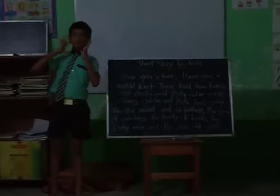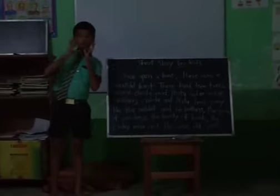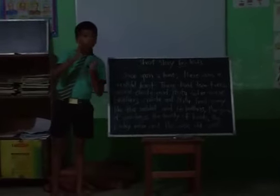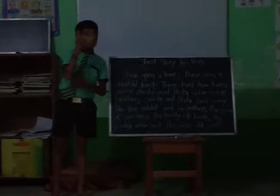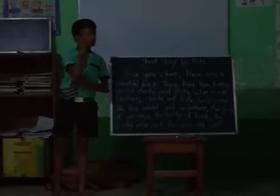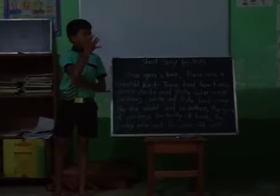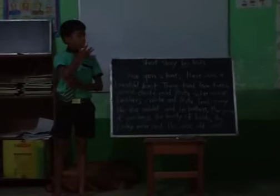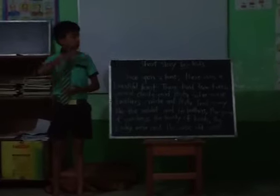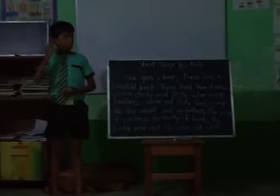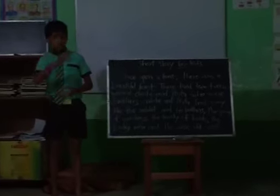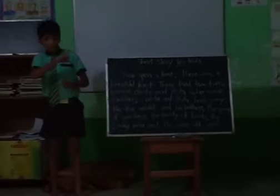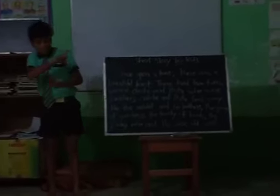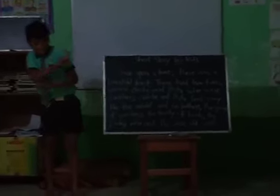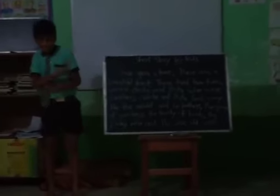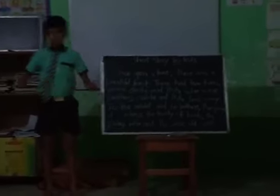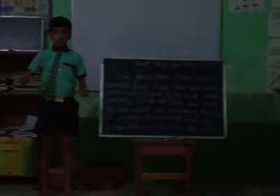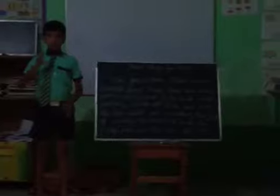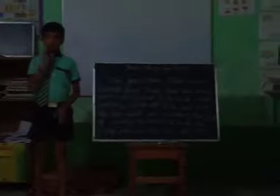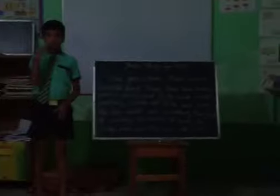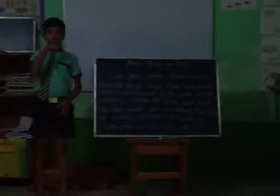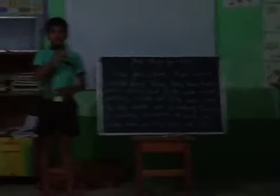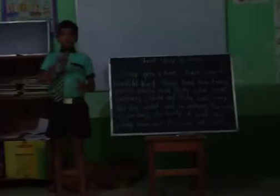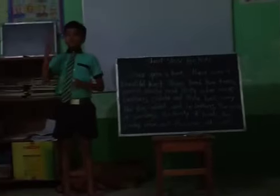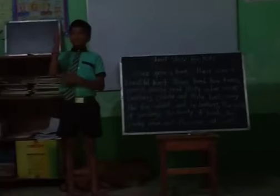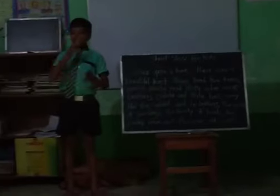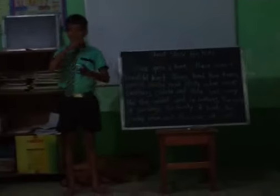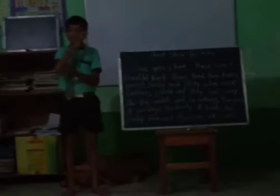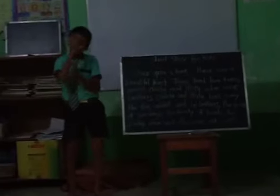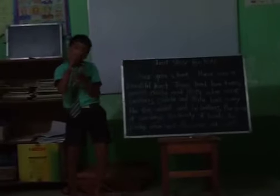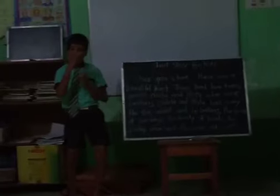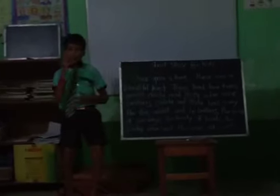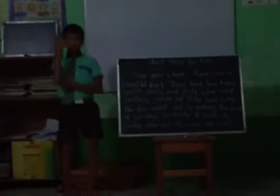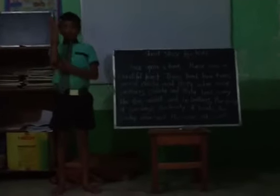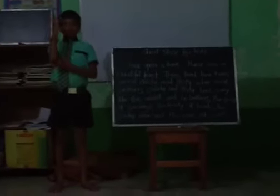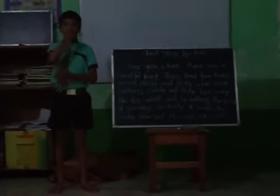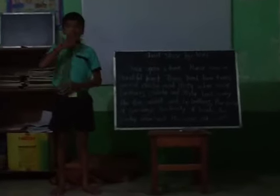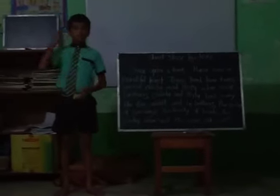further we would like to illustrate the interconnectedness of english